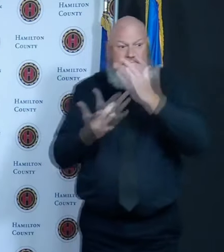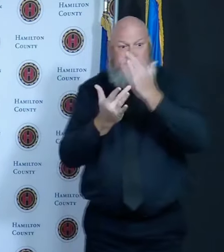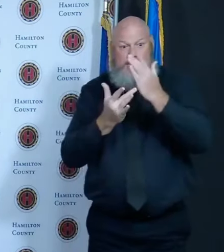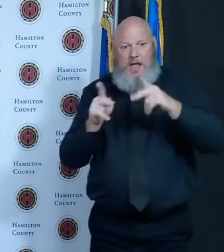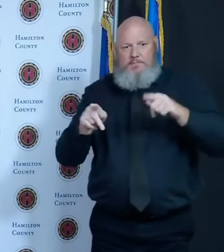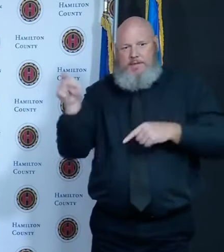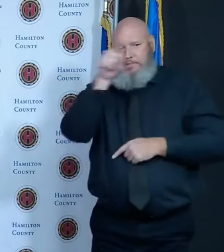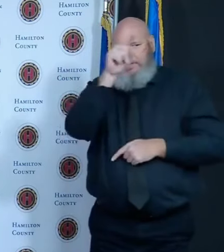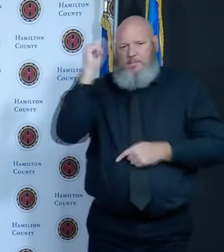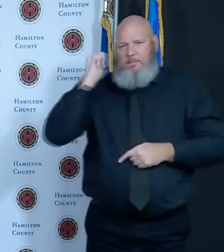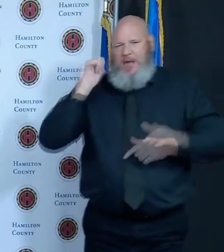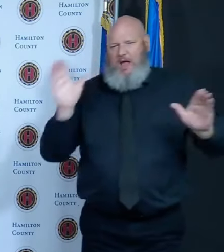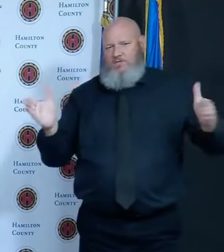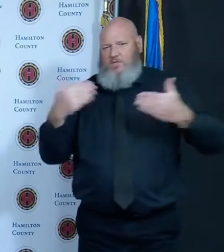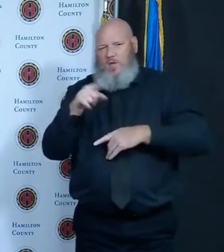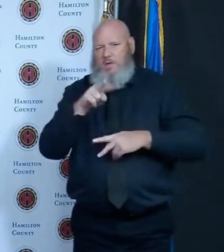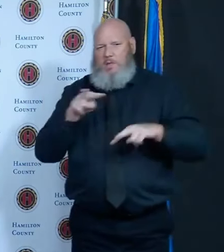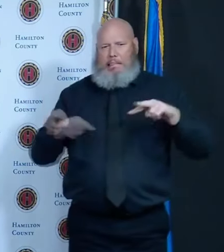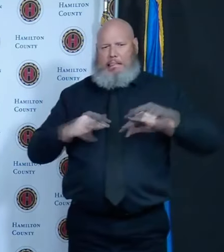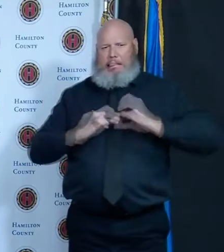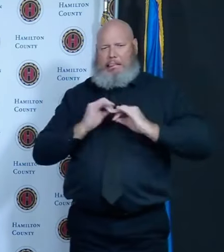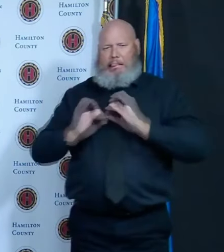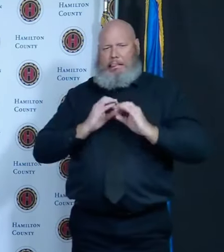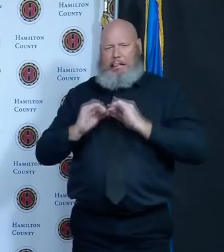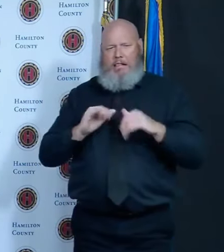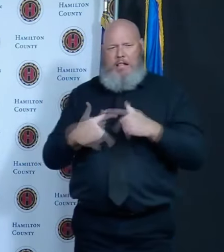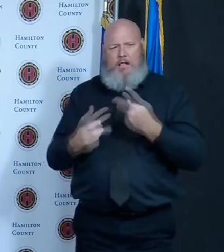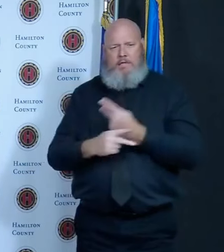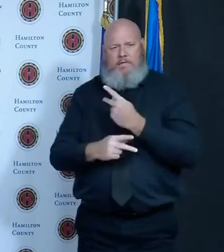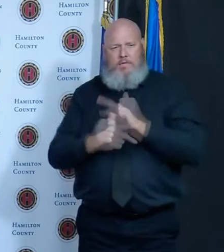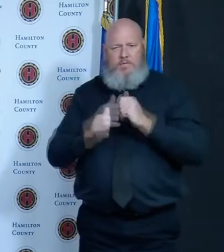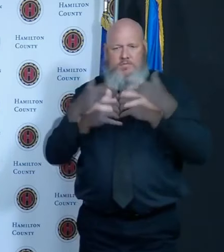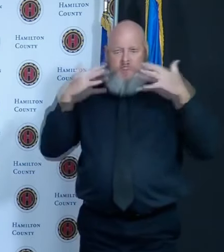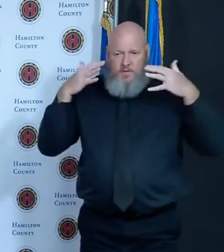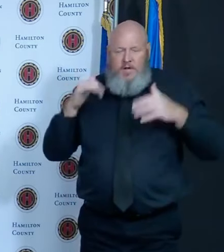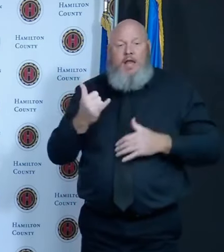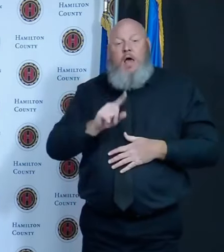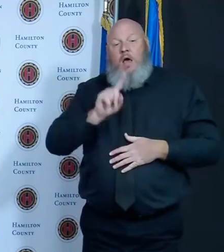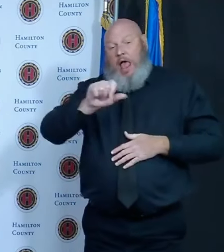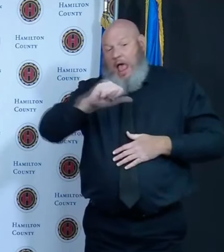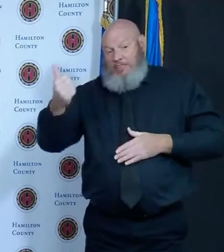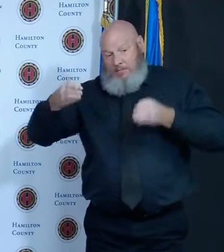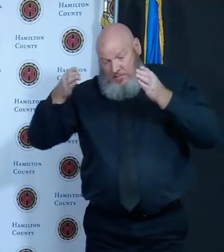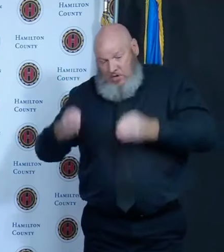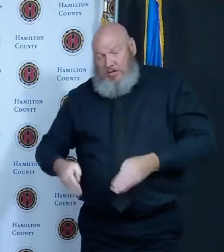go and Joe we're gonna work on trying to get a better feed from you Eric Kearney